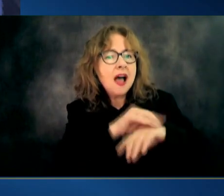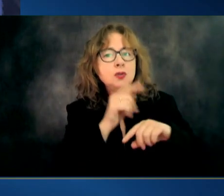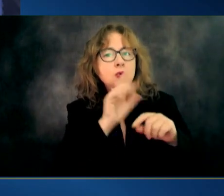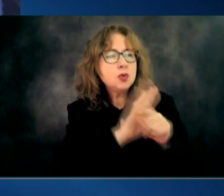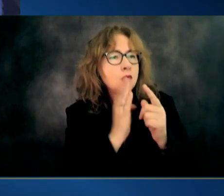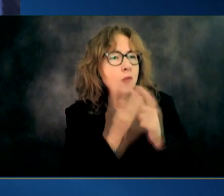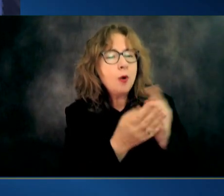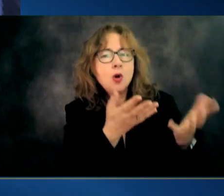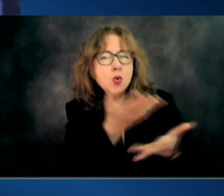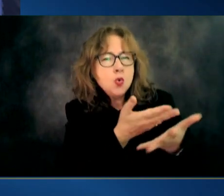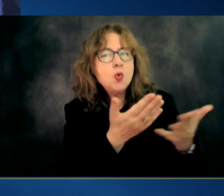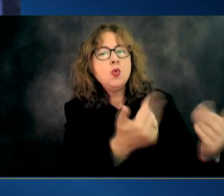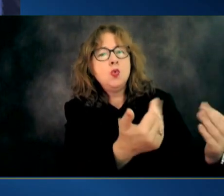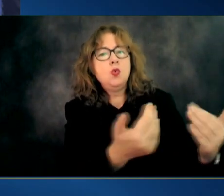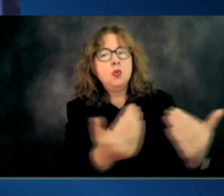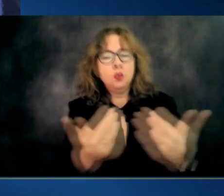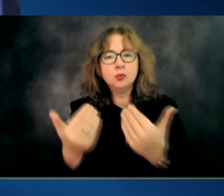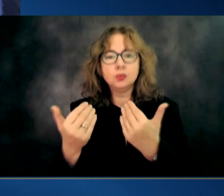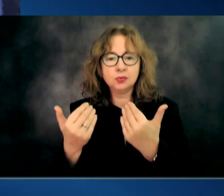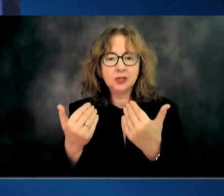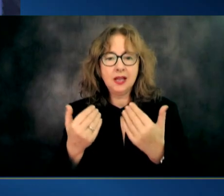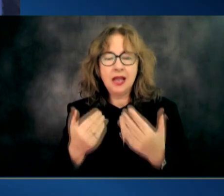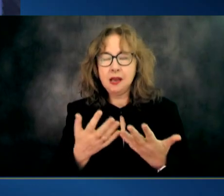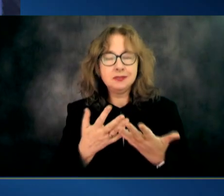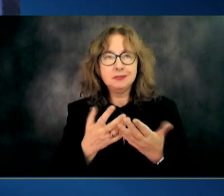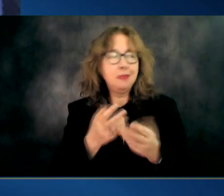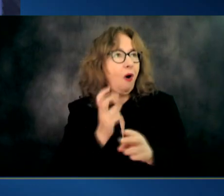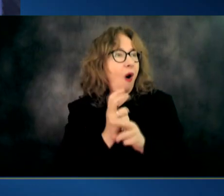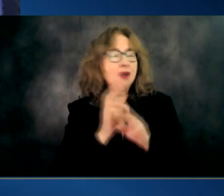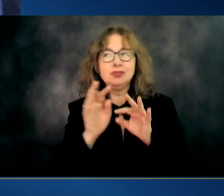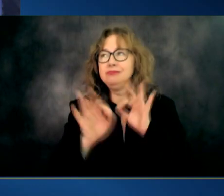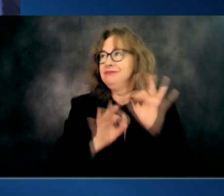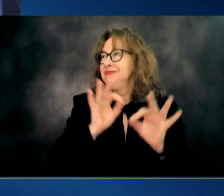you know, it's hard to put into words, because it really doesn't -- it's just -- it's kind of